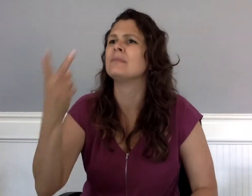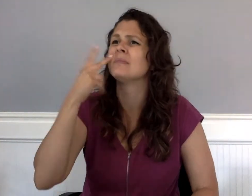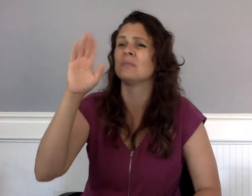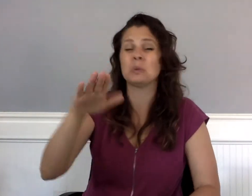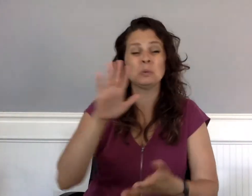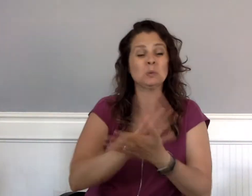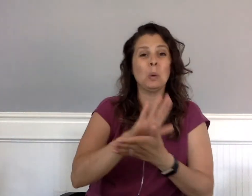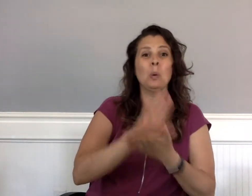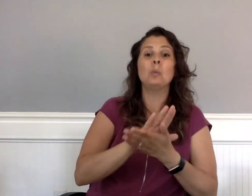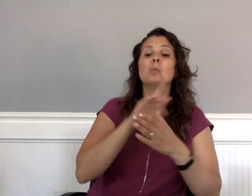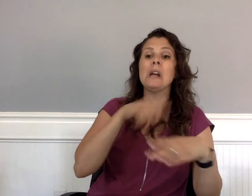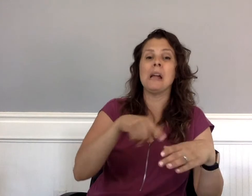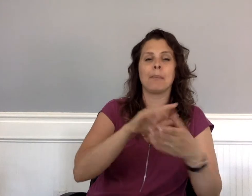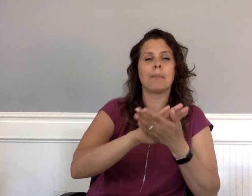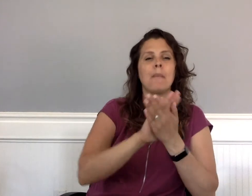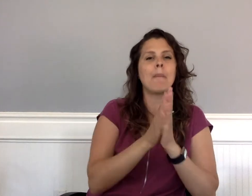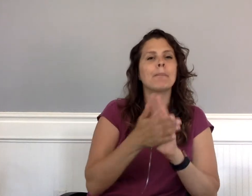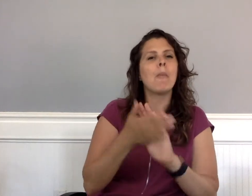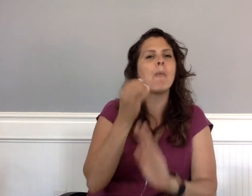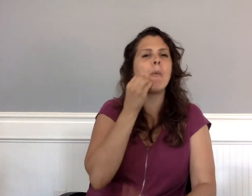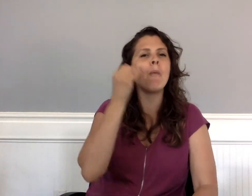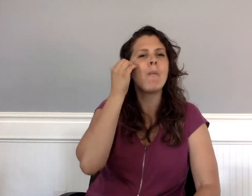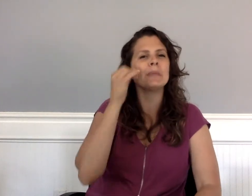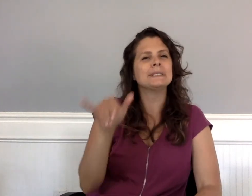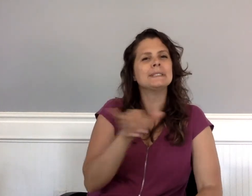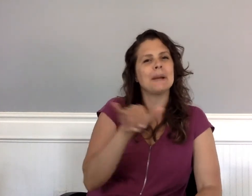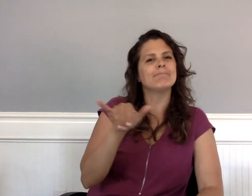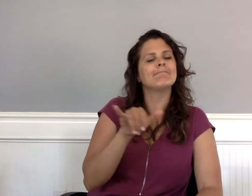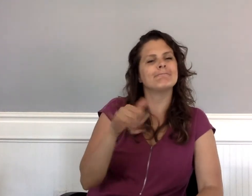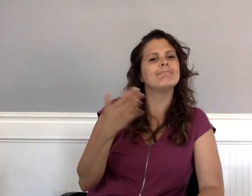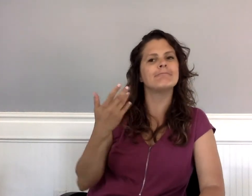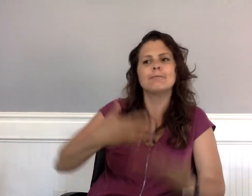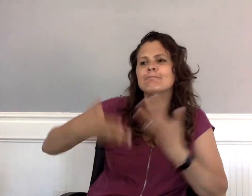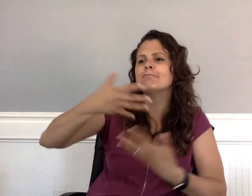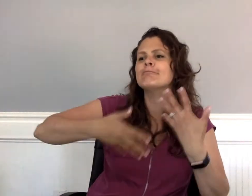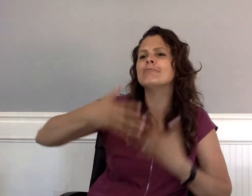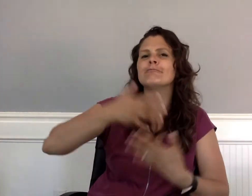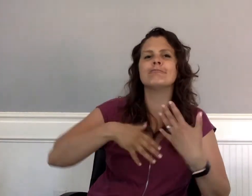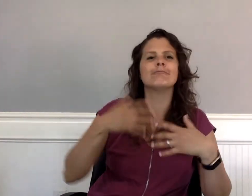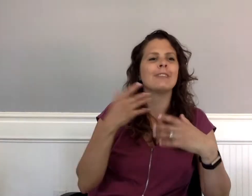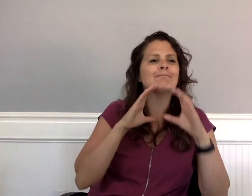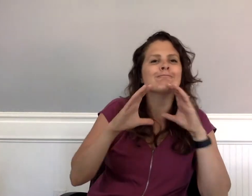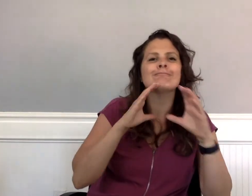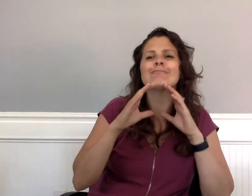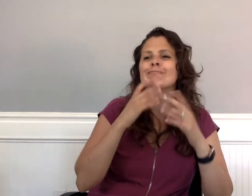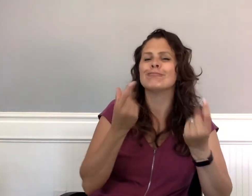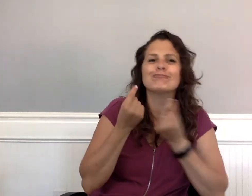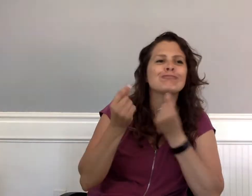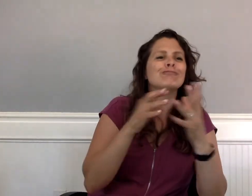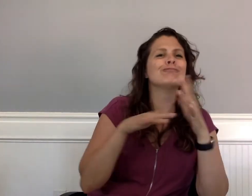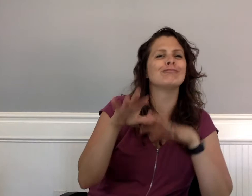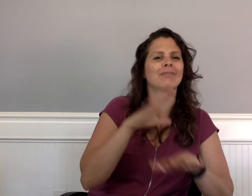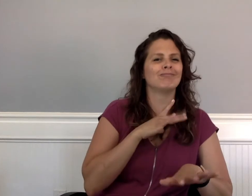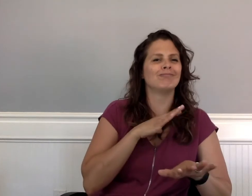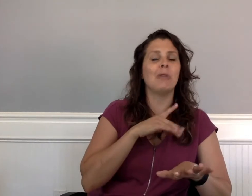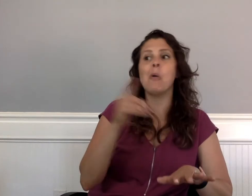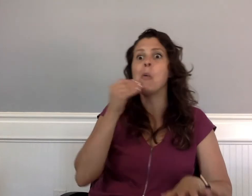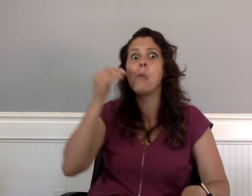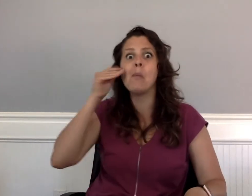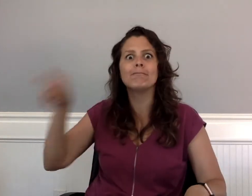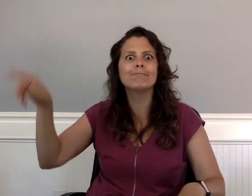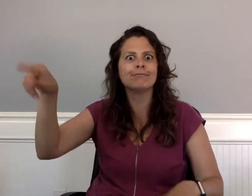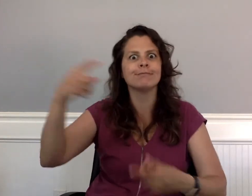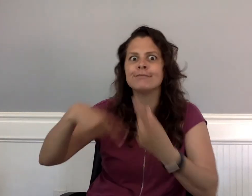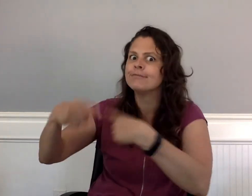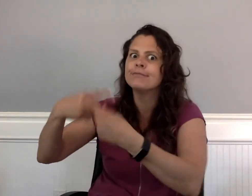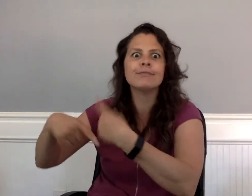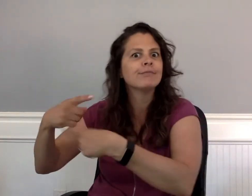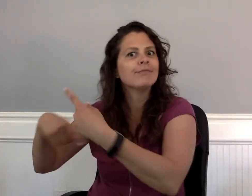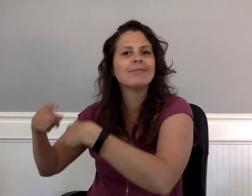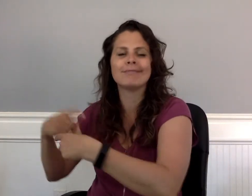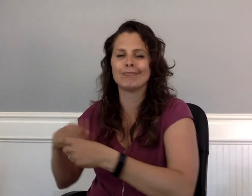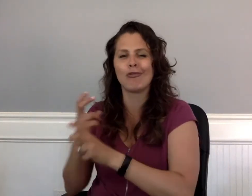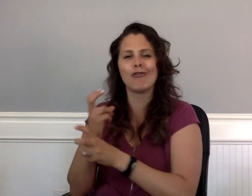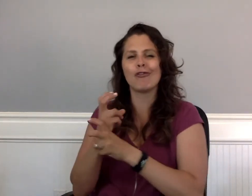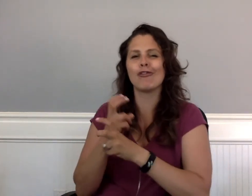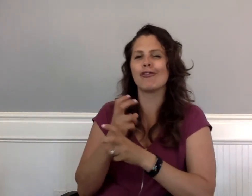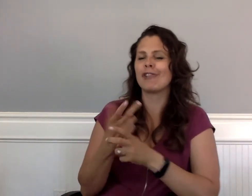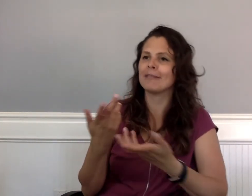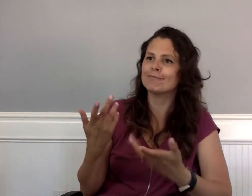The school, you see, becomes their home. It is a full signing environment, which some don't have at home.”